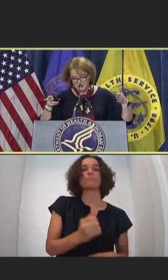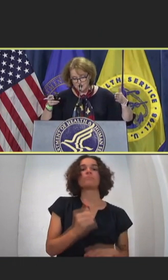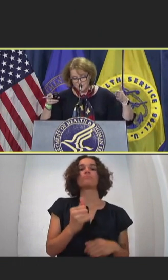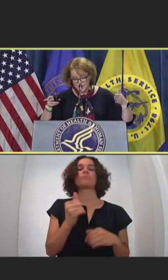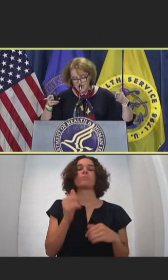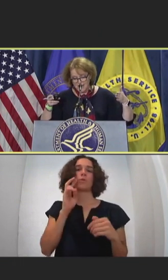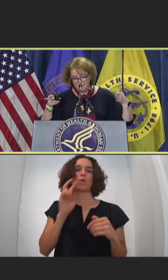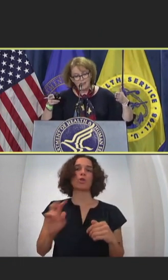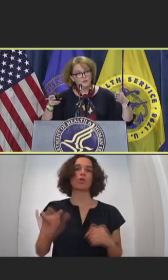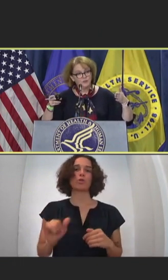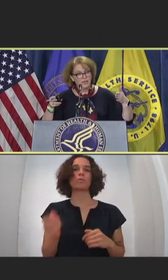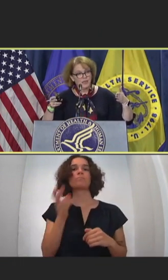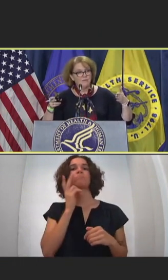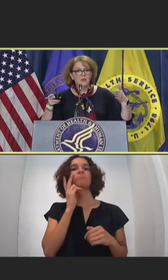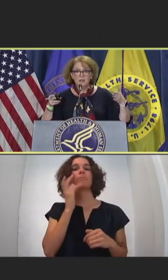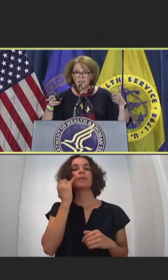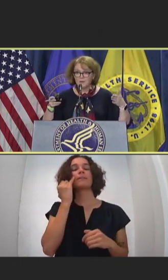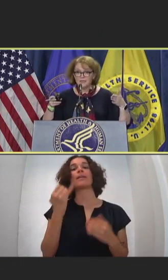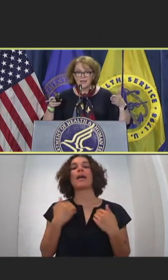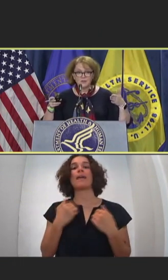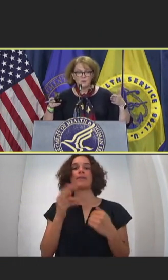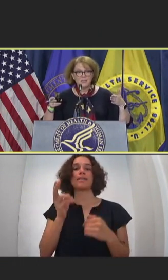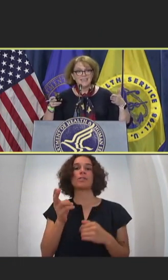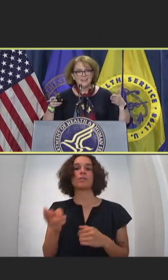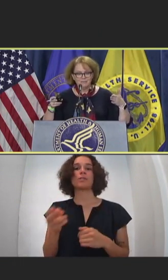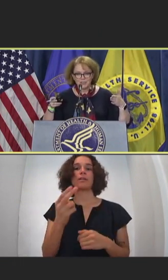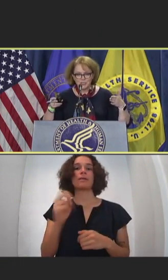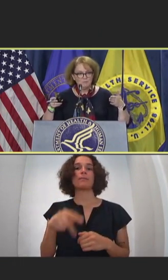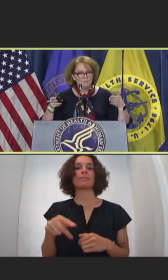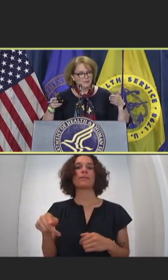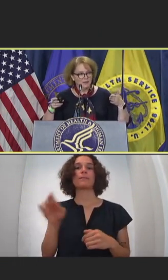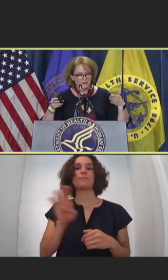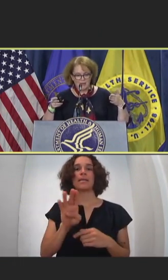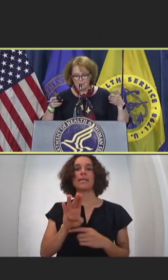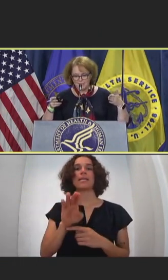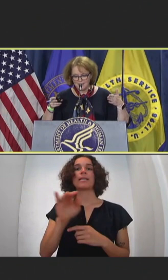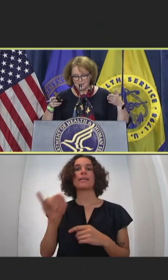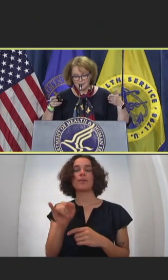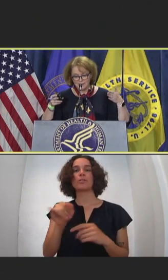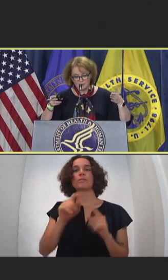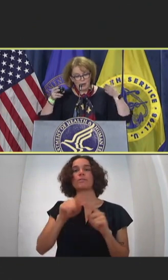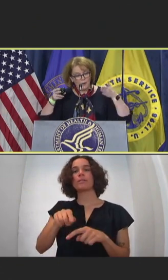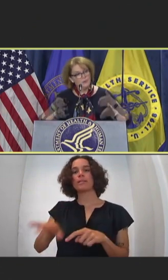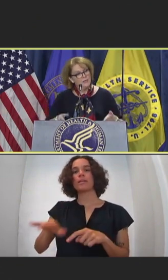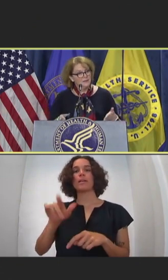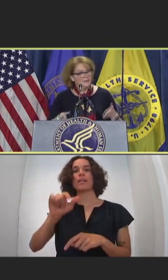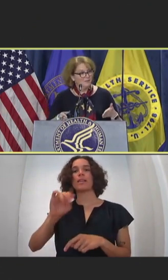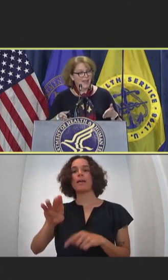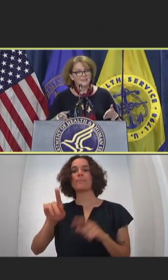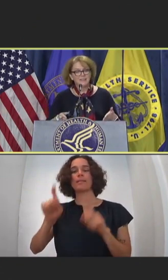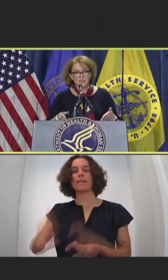do they have a history of hepatitis B infection based on their lab tests? If no, then vaccination